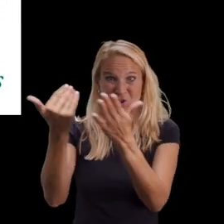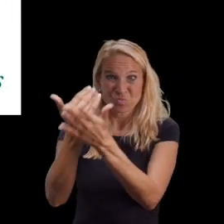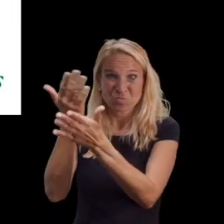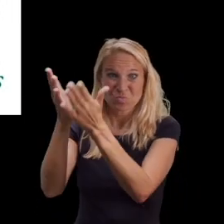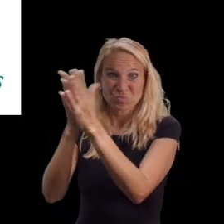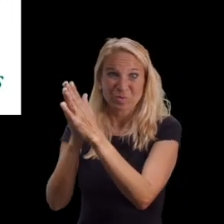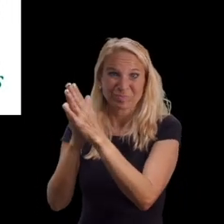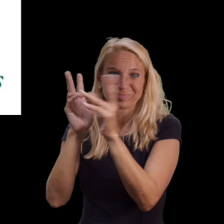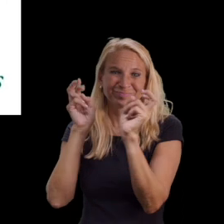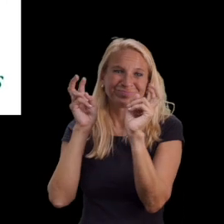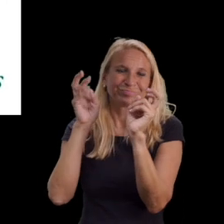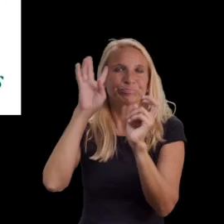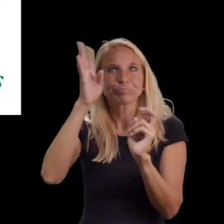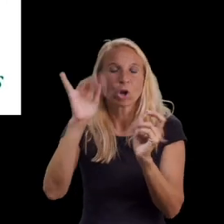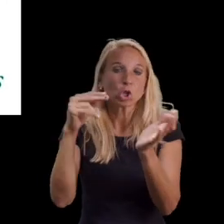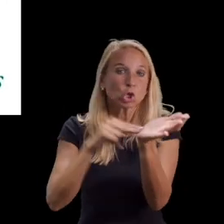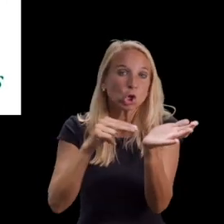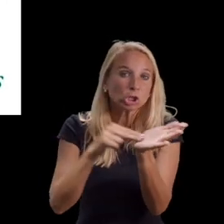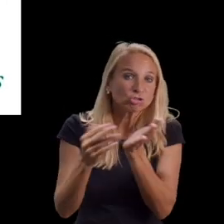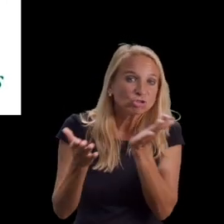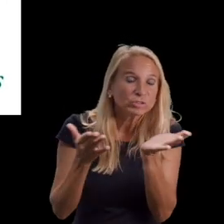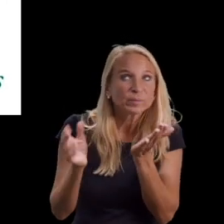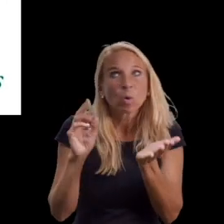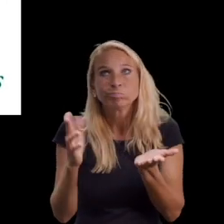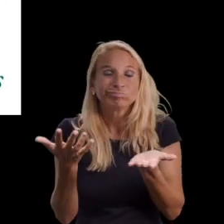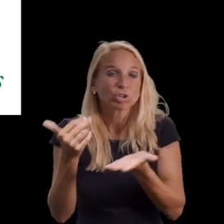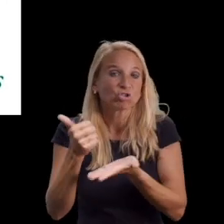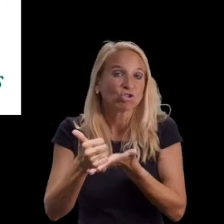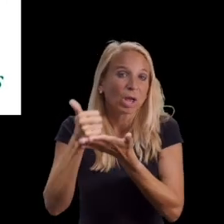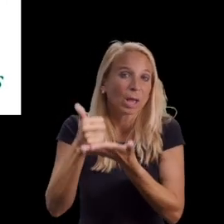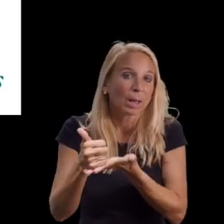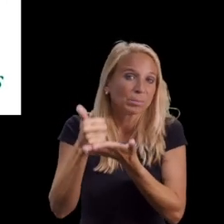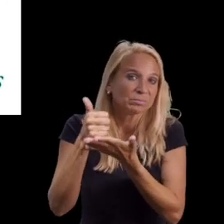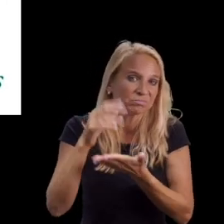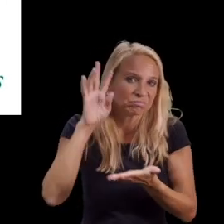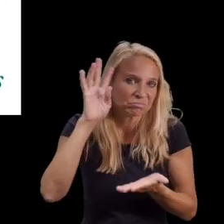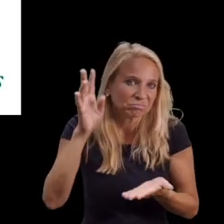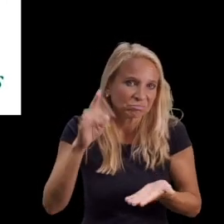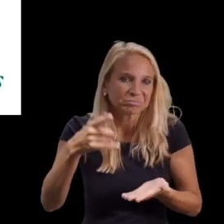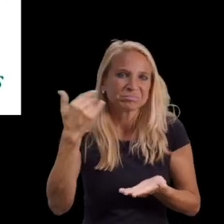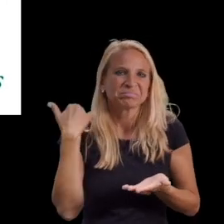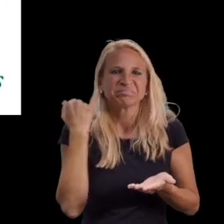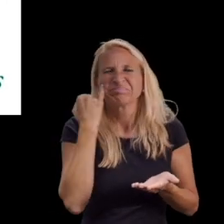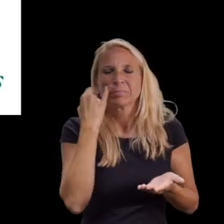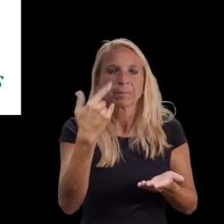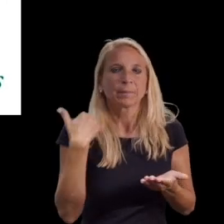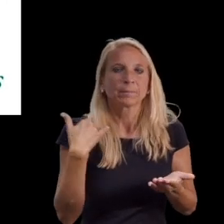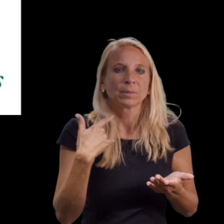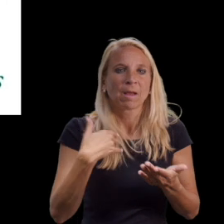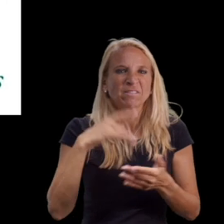let's say it's a nursing service or therapy. If it's nursing, let's say you used to have 80 hours per week